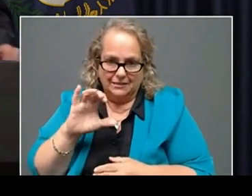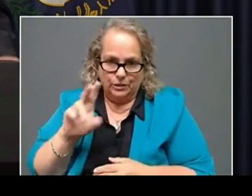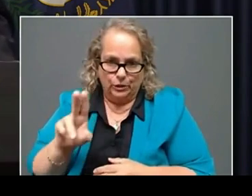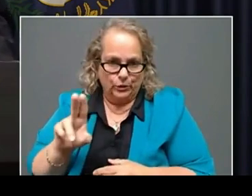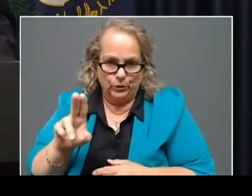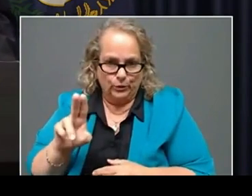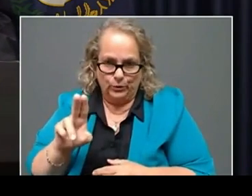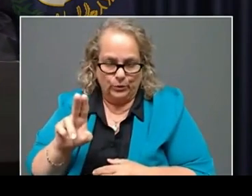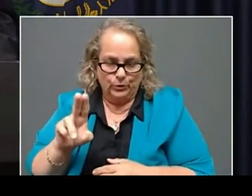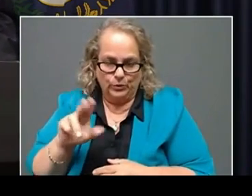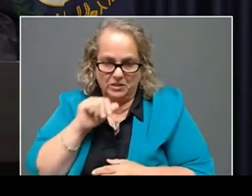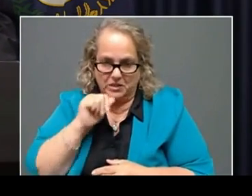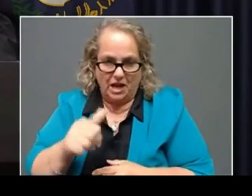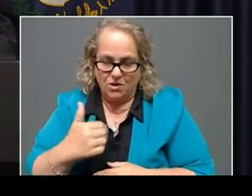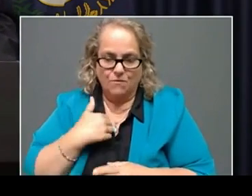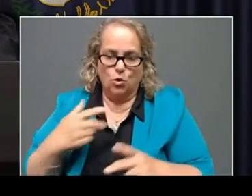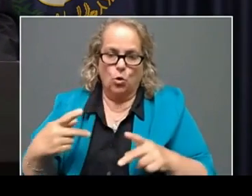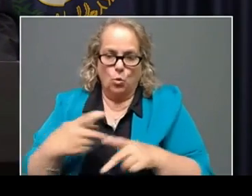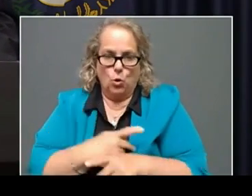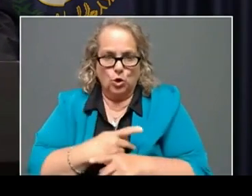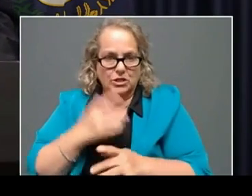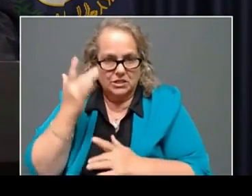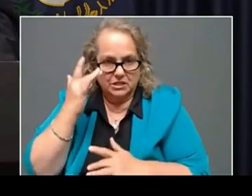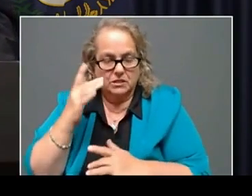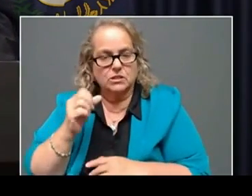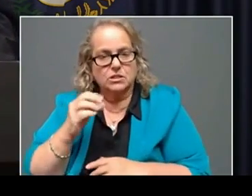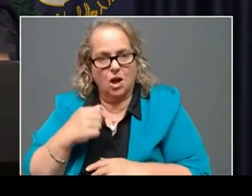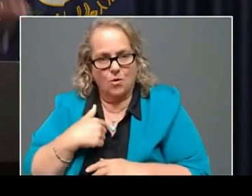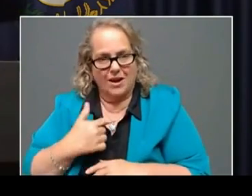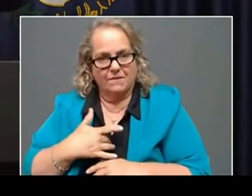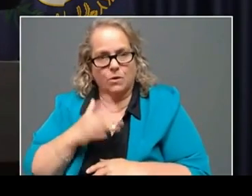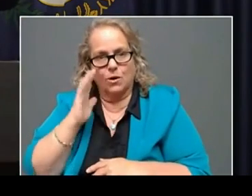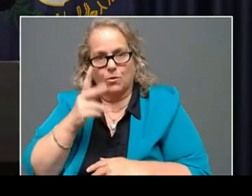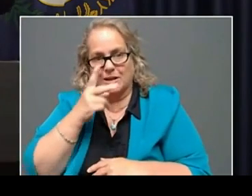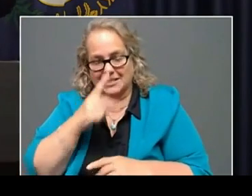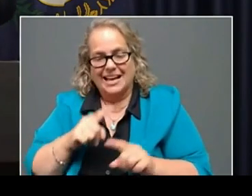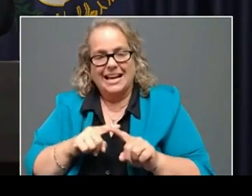outcome. So I do believe we're going to see a difference in the numbers as they